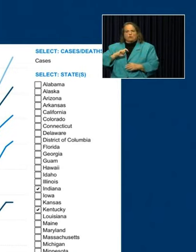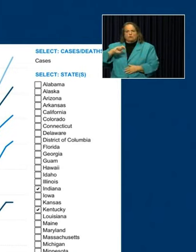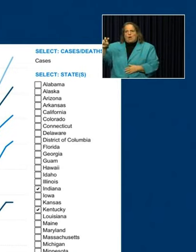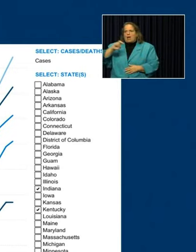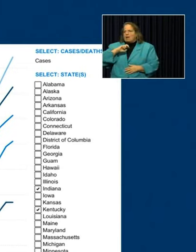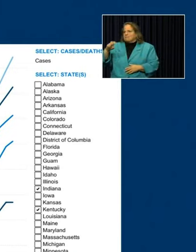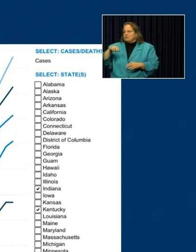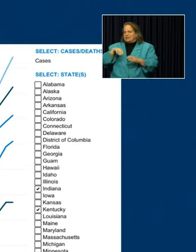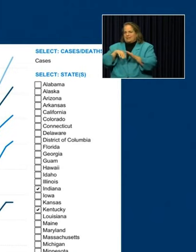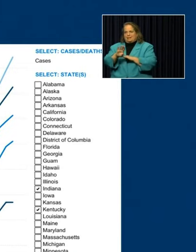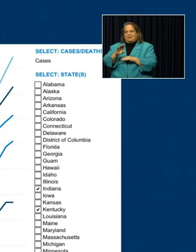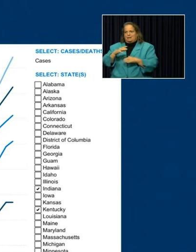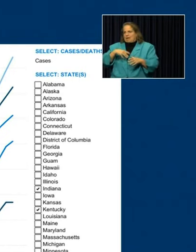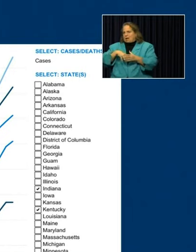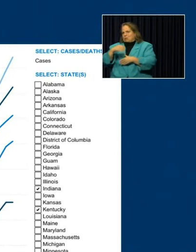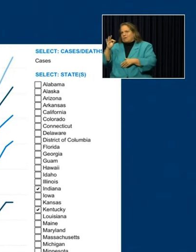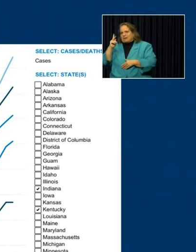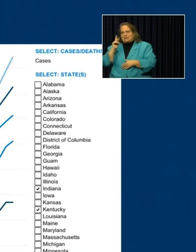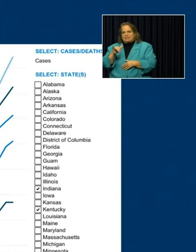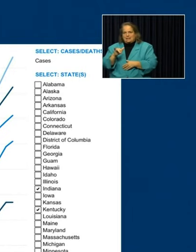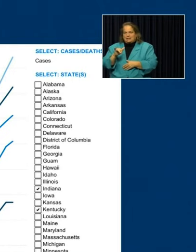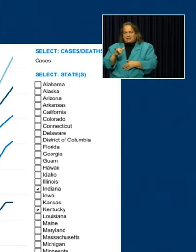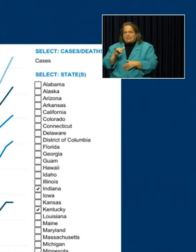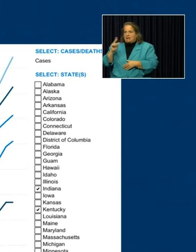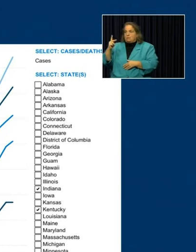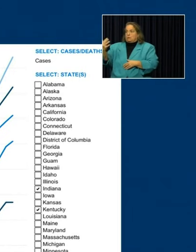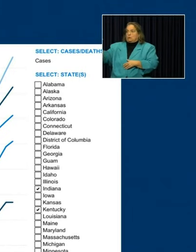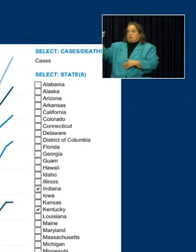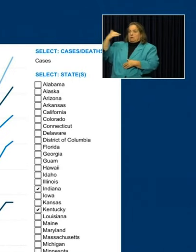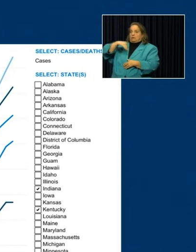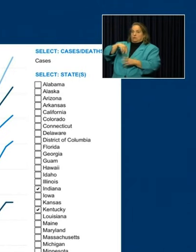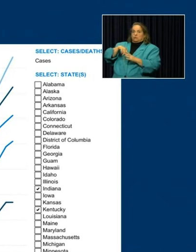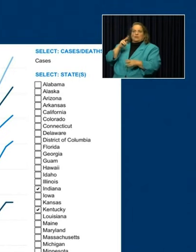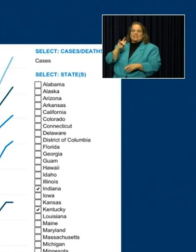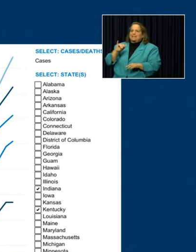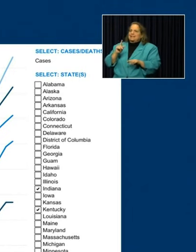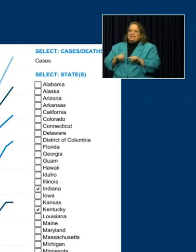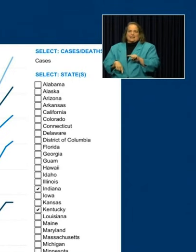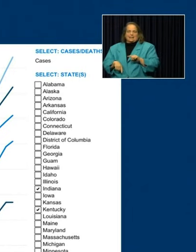20,000 PEOPLE ACROSS THE COMMONWEALTH IN MULTIPLE